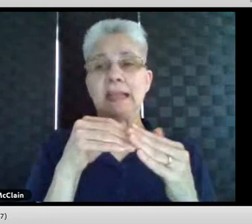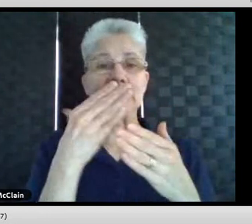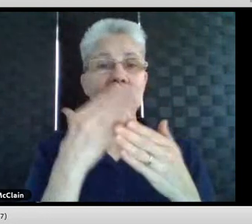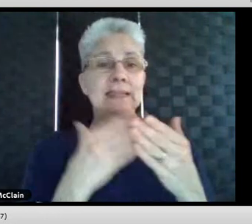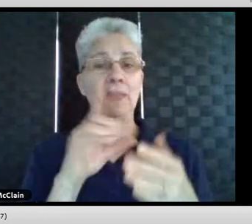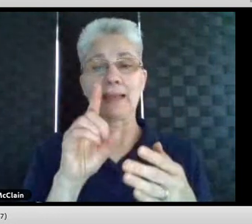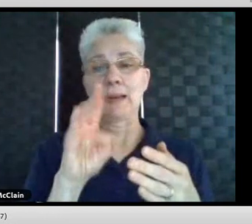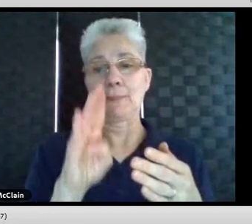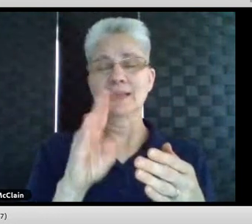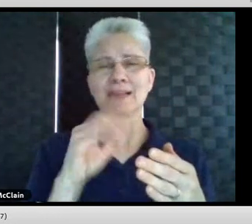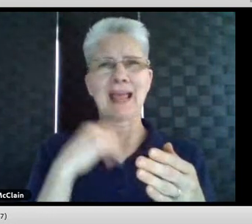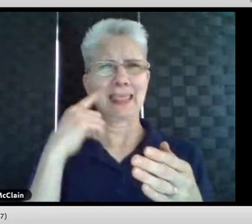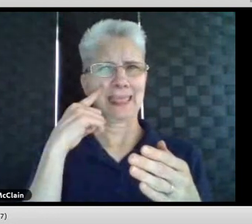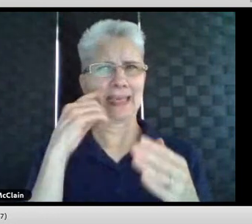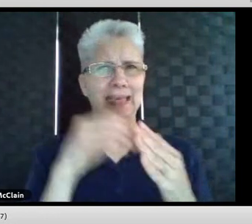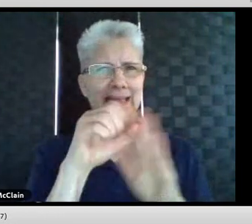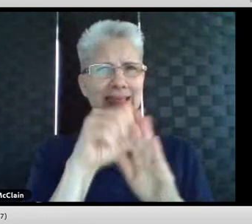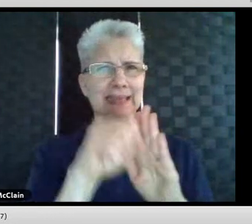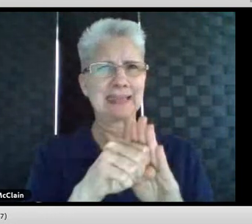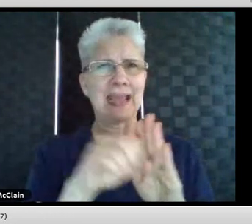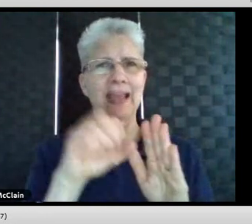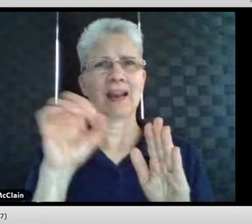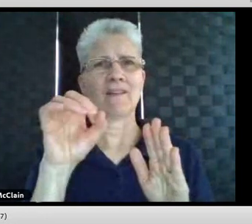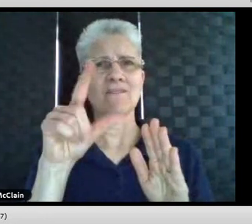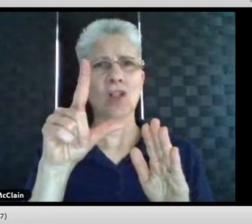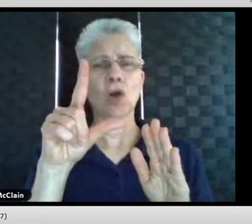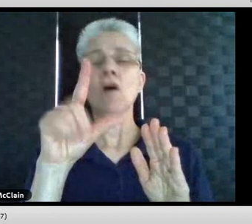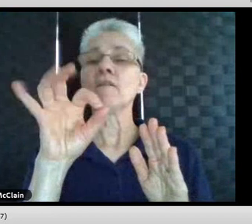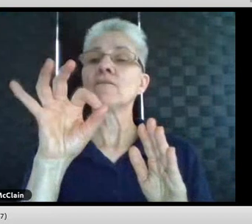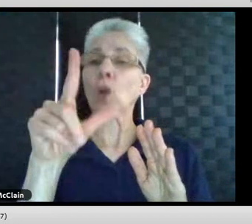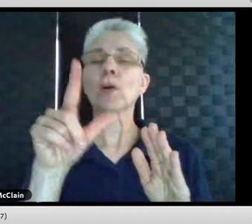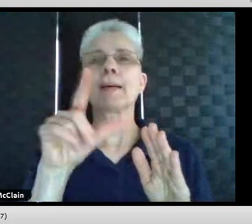I think, in the State Library of Florida, but if not, some of the libraries in Florida